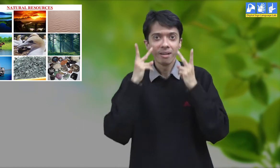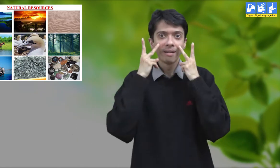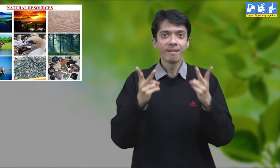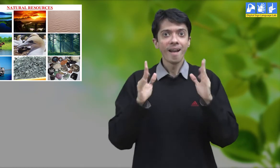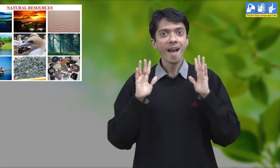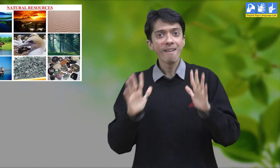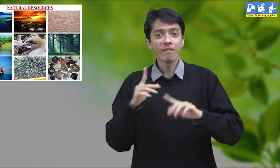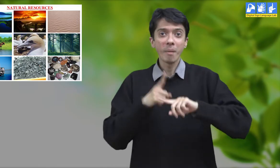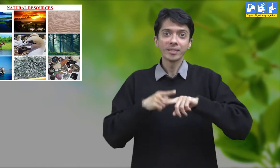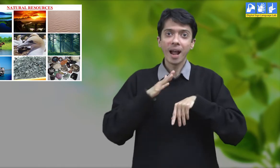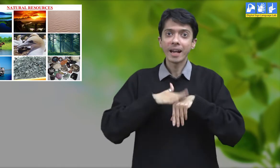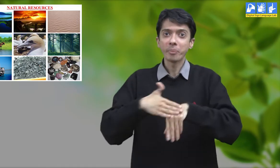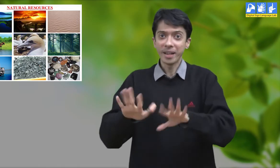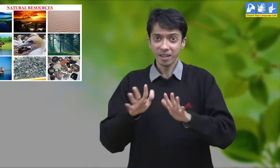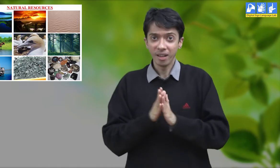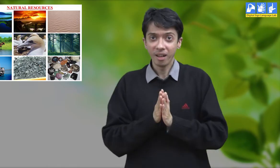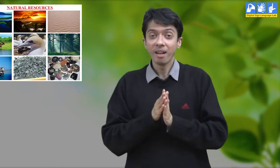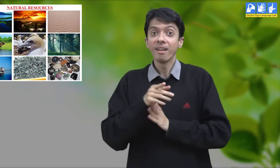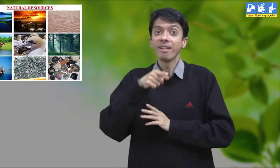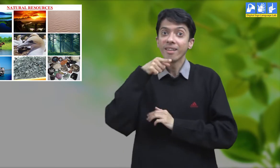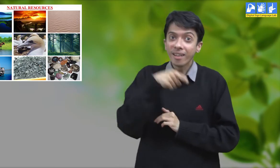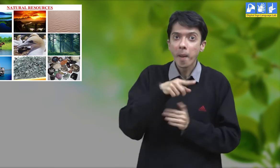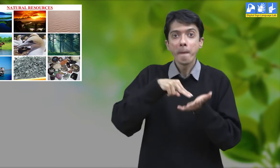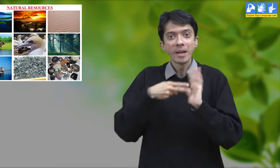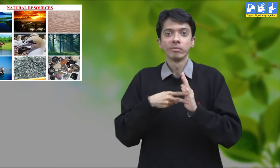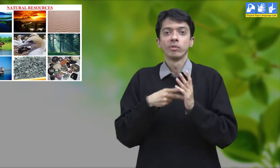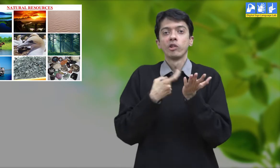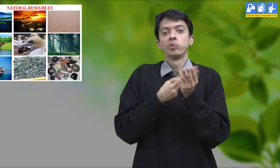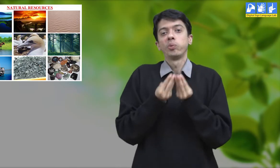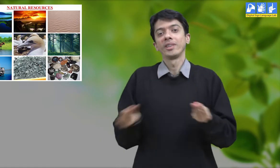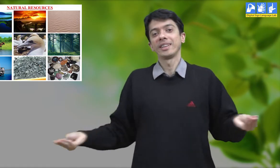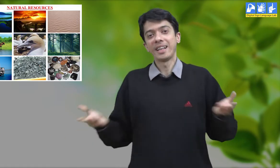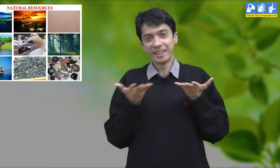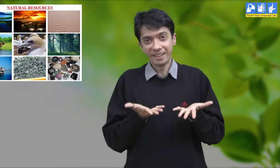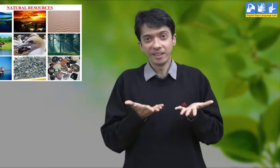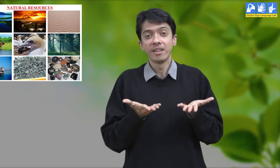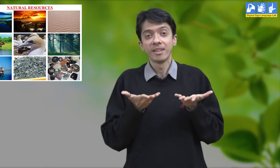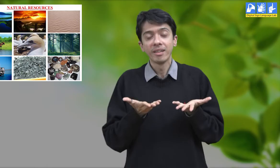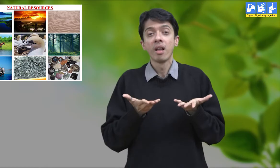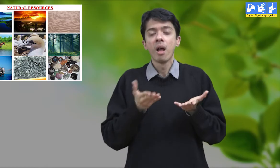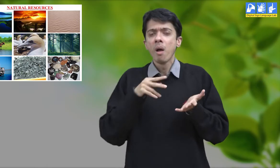These are the natural resources which are essential for life.